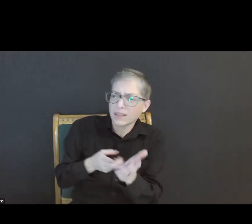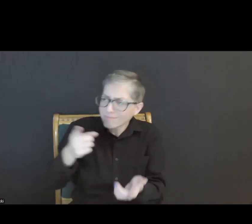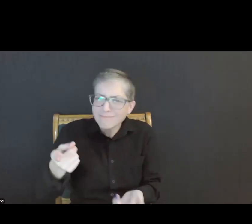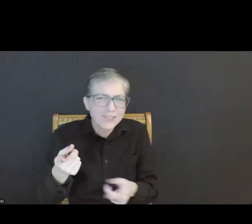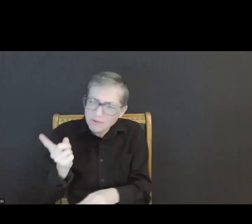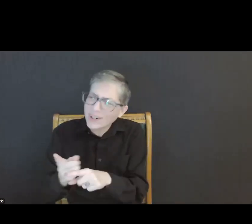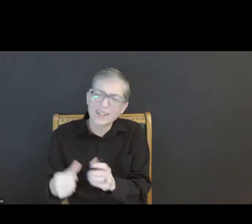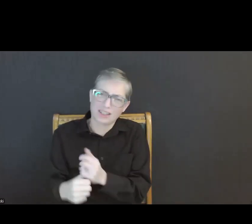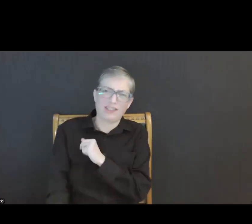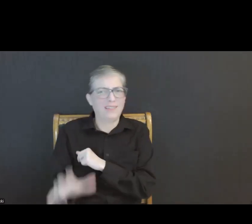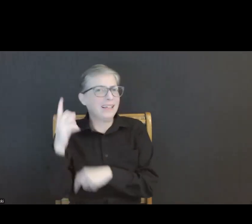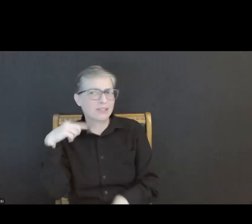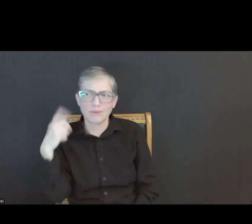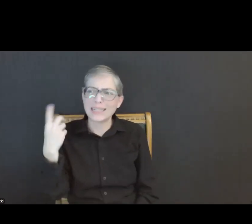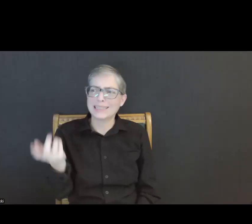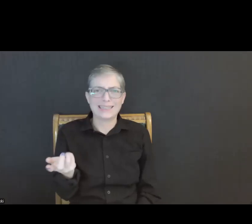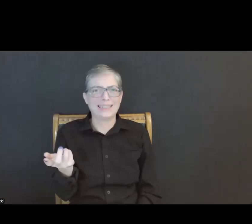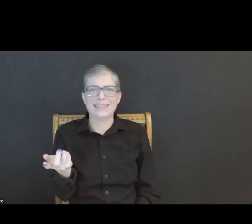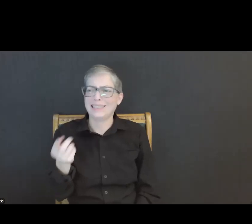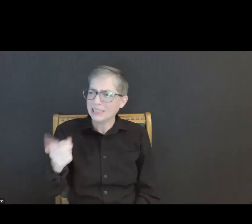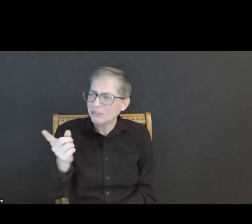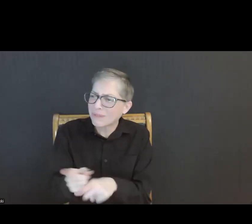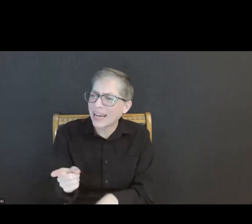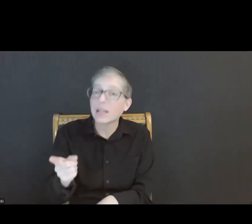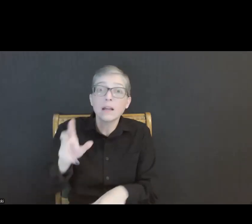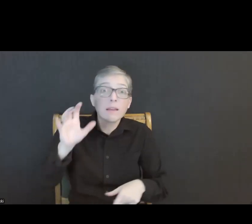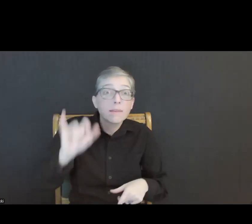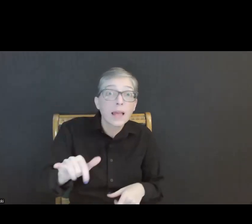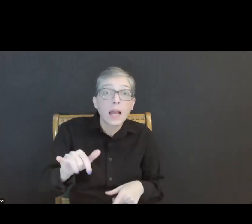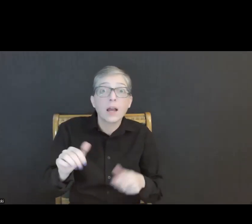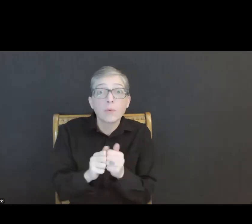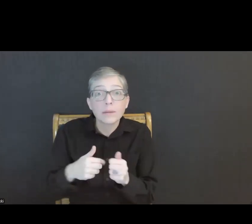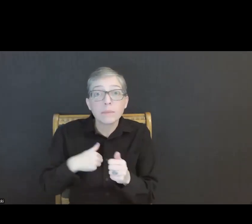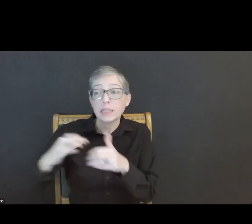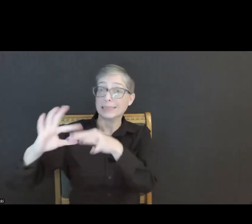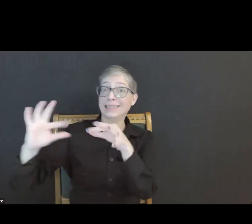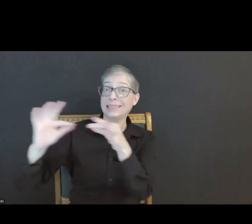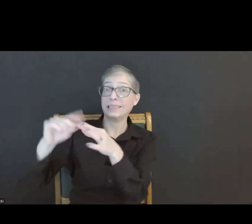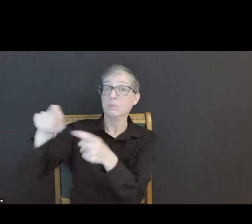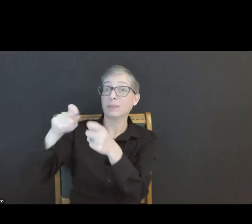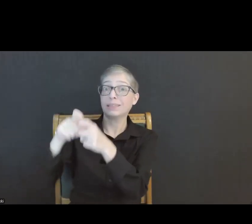know and just by me saying it in that way it resonates with them you know so um these are